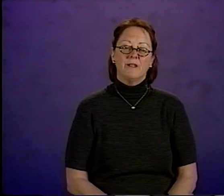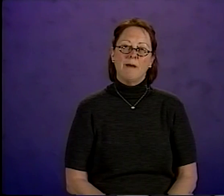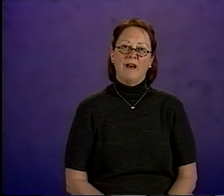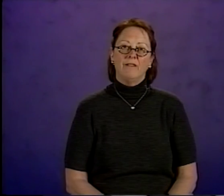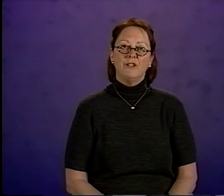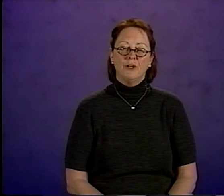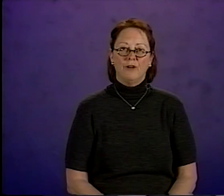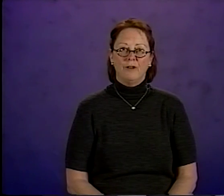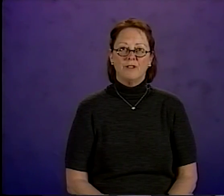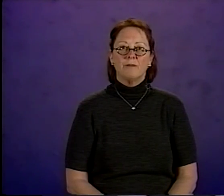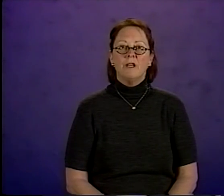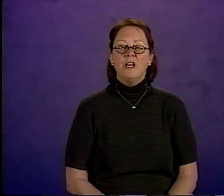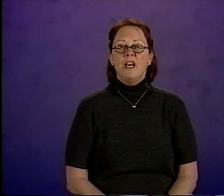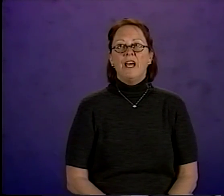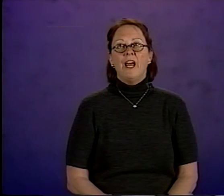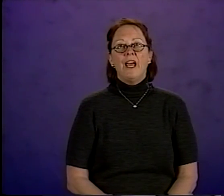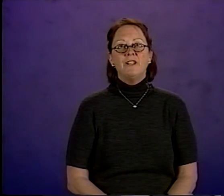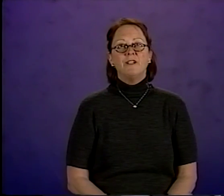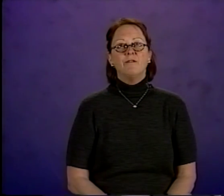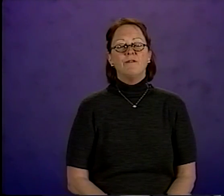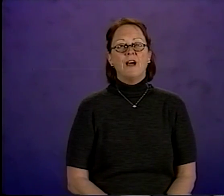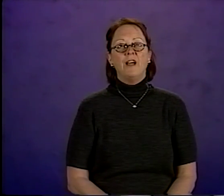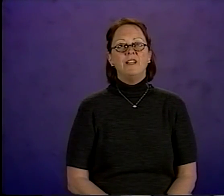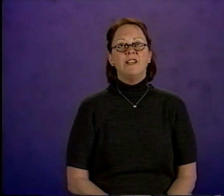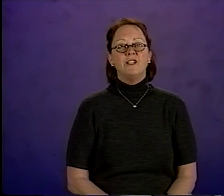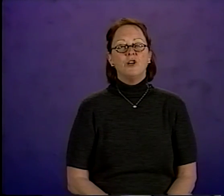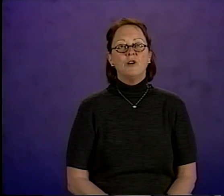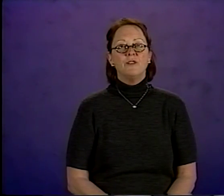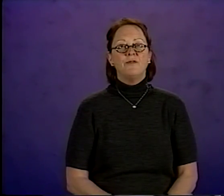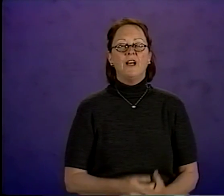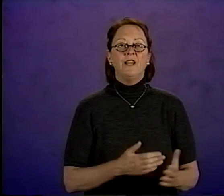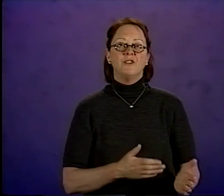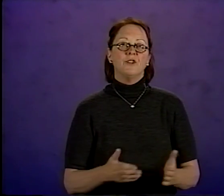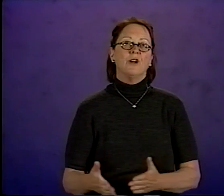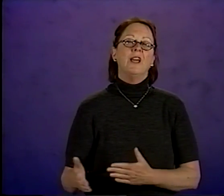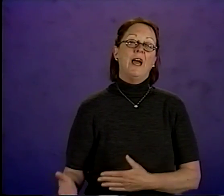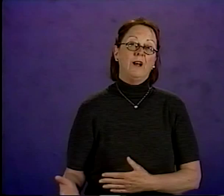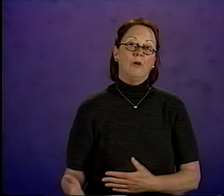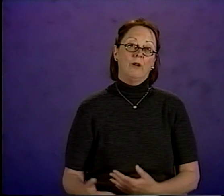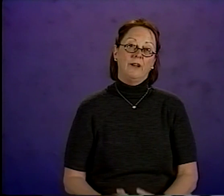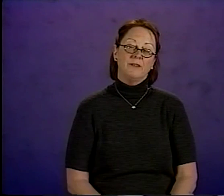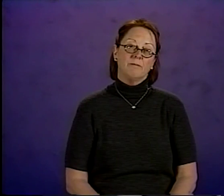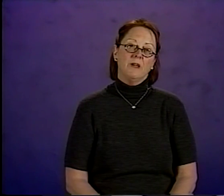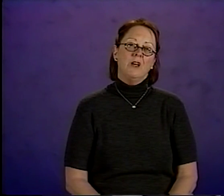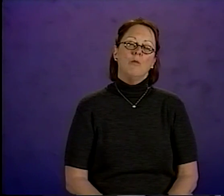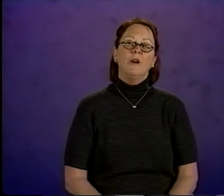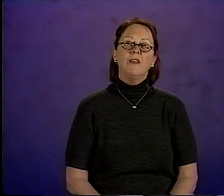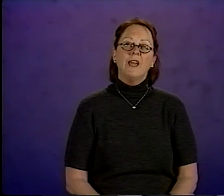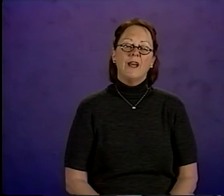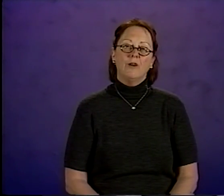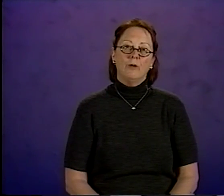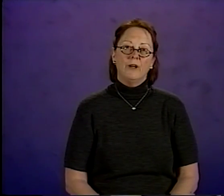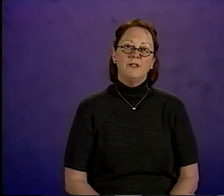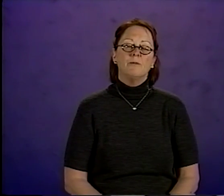about the turns. And I had to -- find that turns fell into certain categories. One of the categories